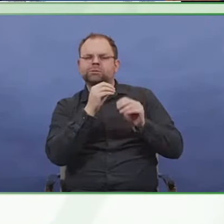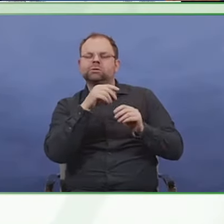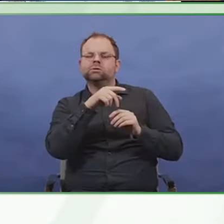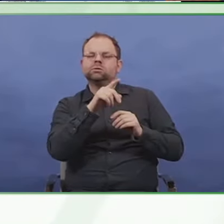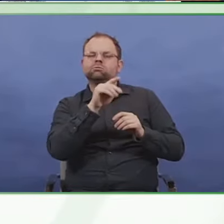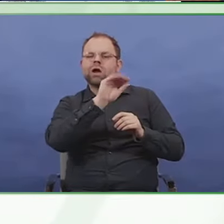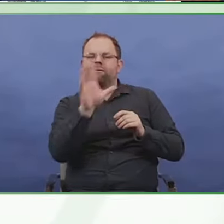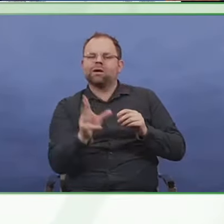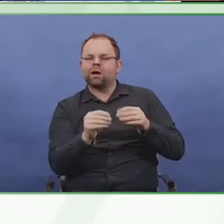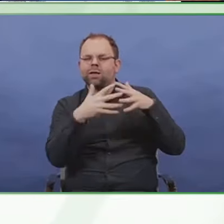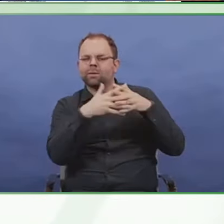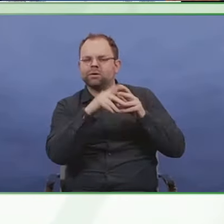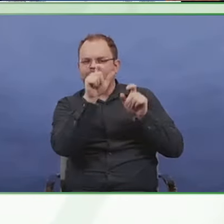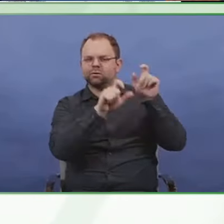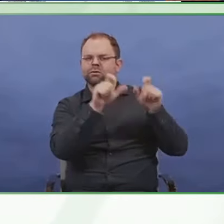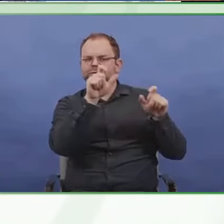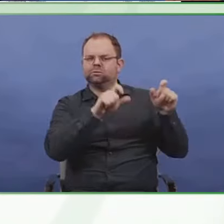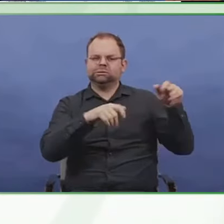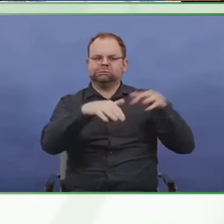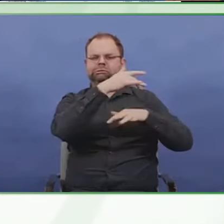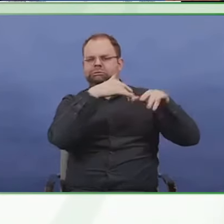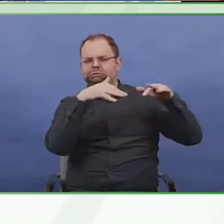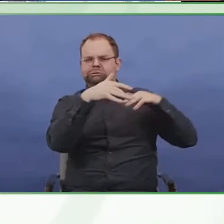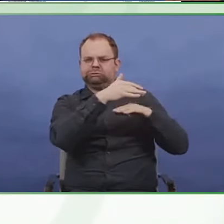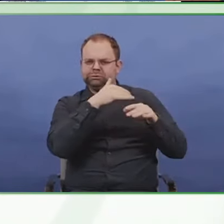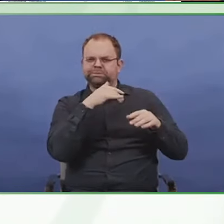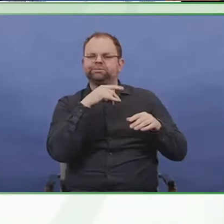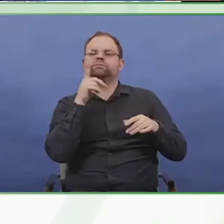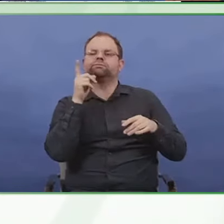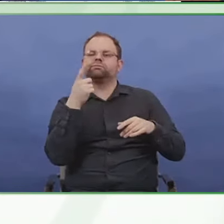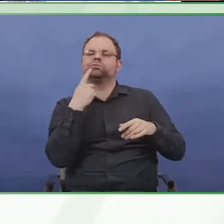So we just thought it was important to identify what we are.